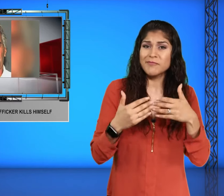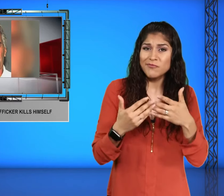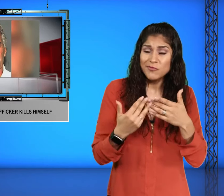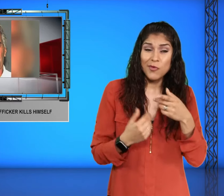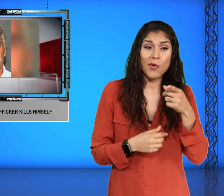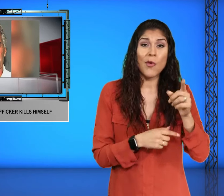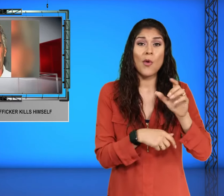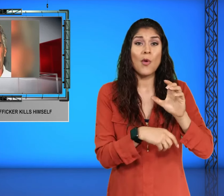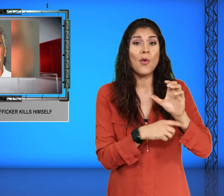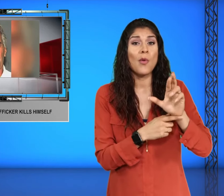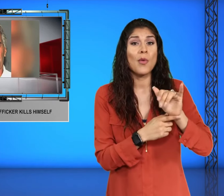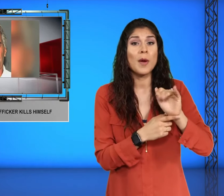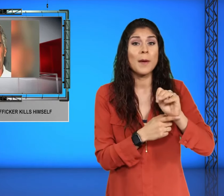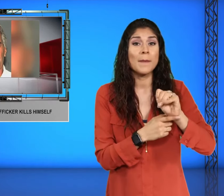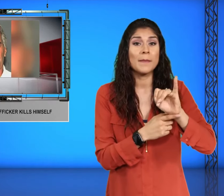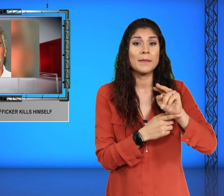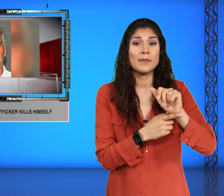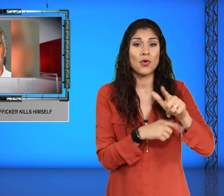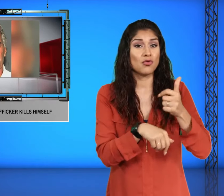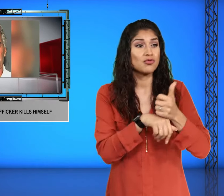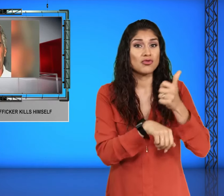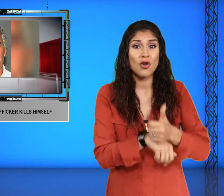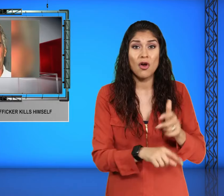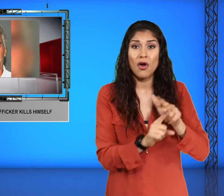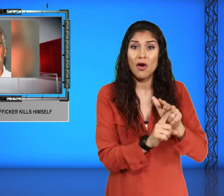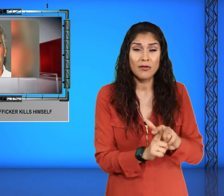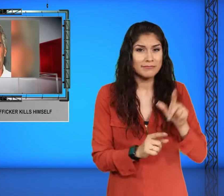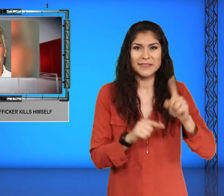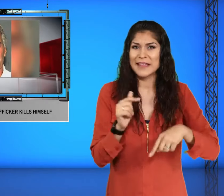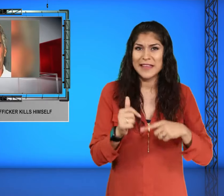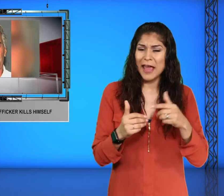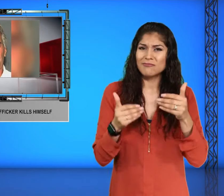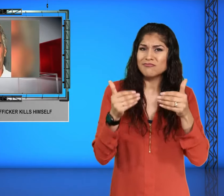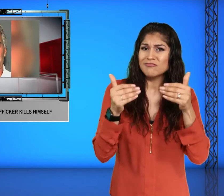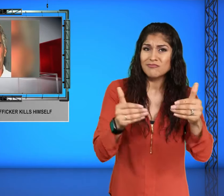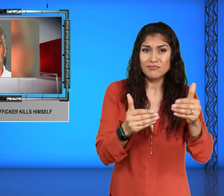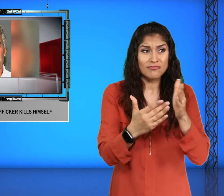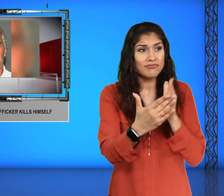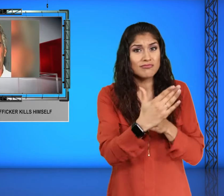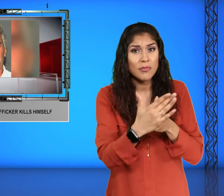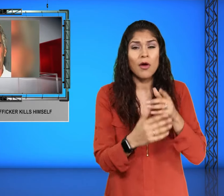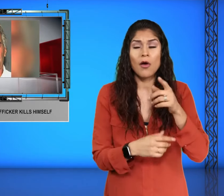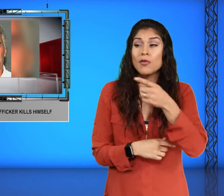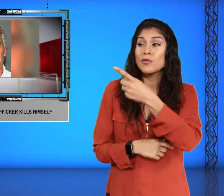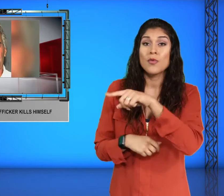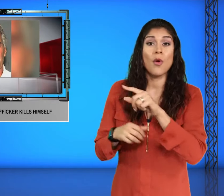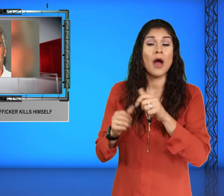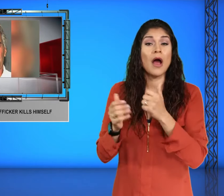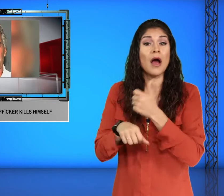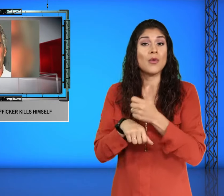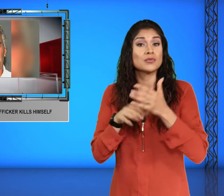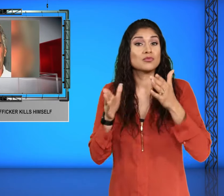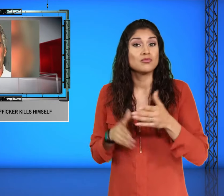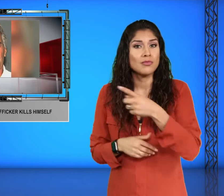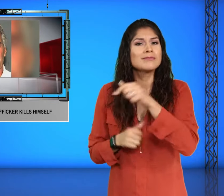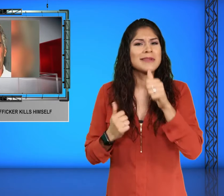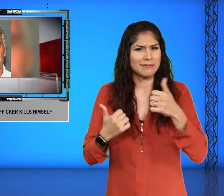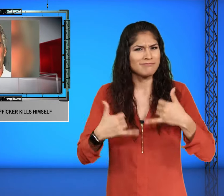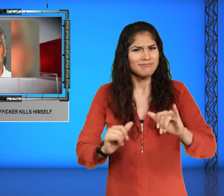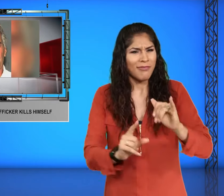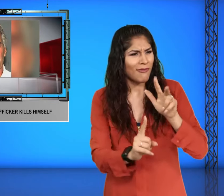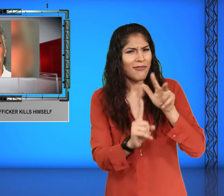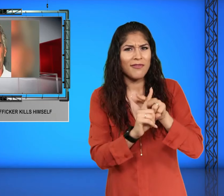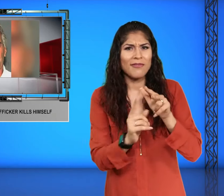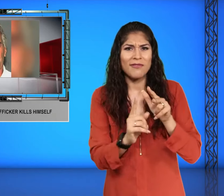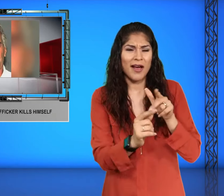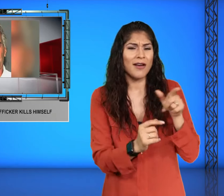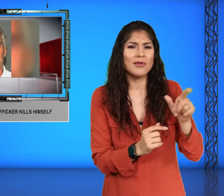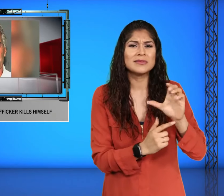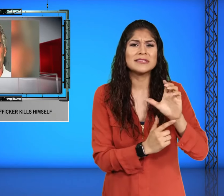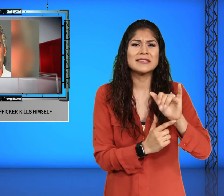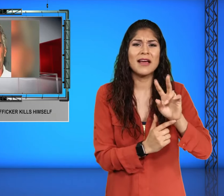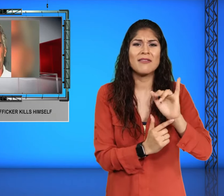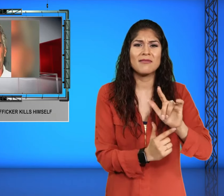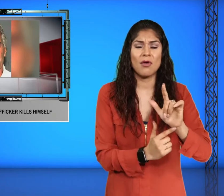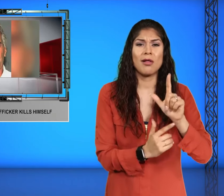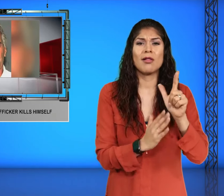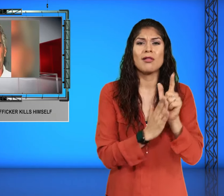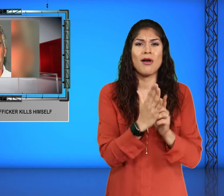But even though criminal charges won't be pursued, accusers could still file civil lawsuits